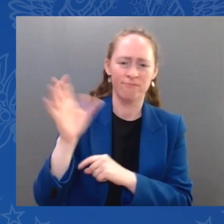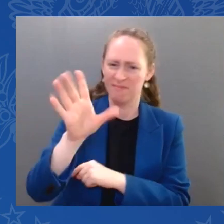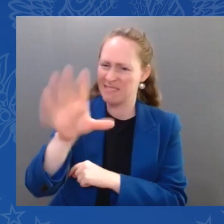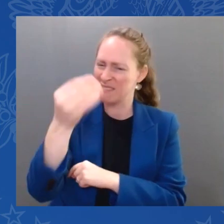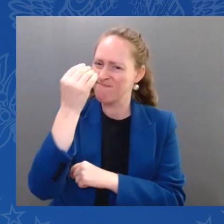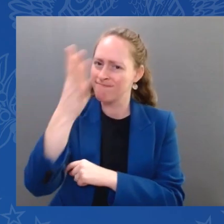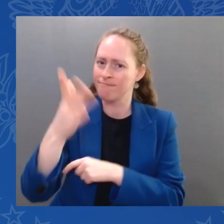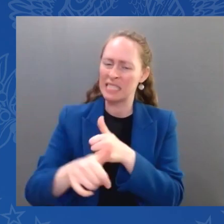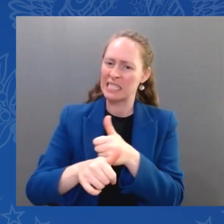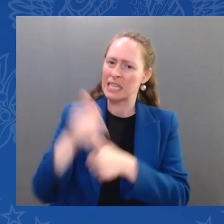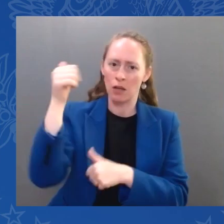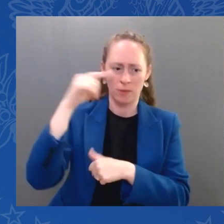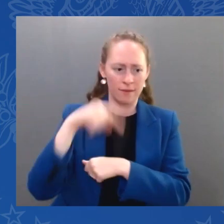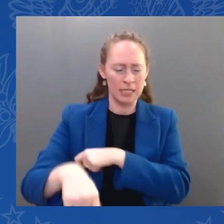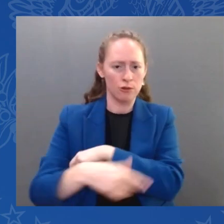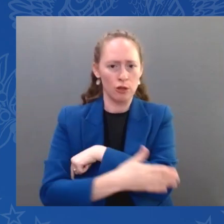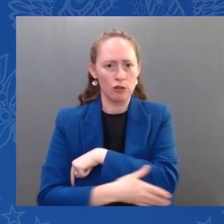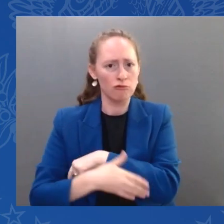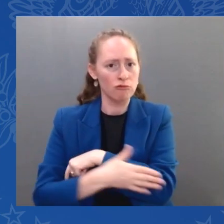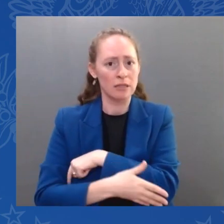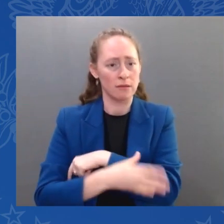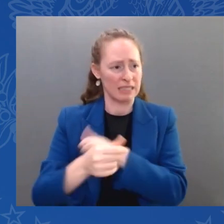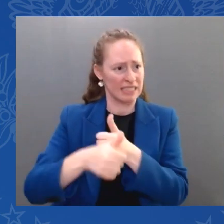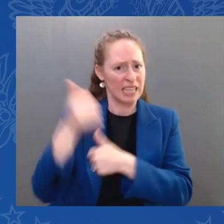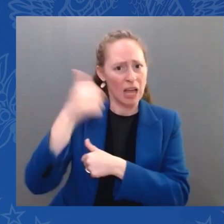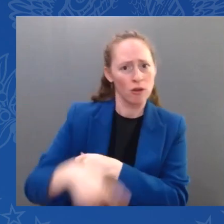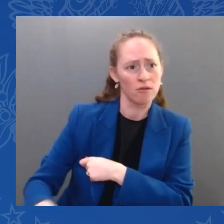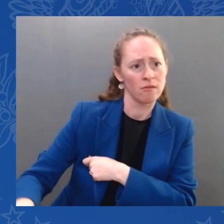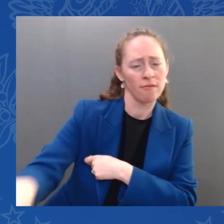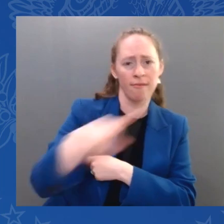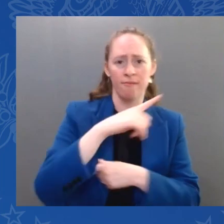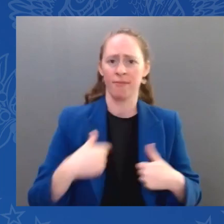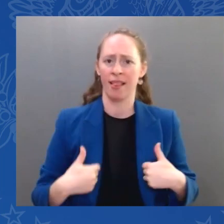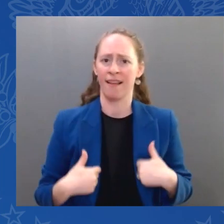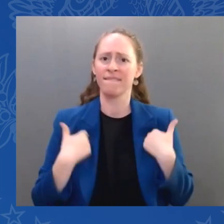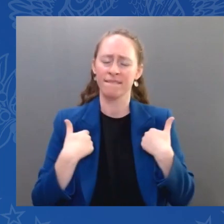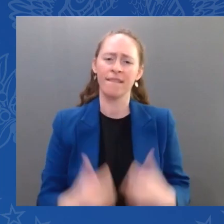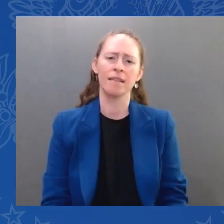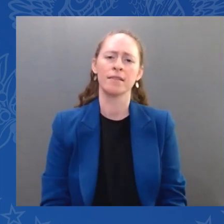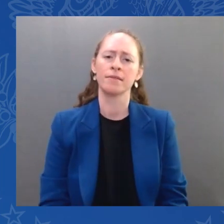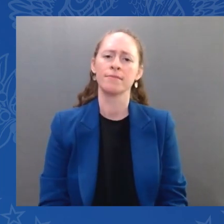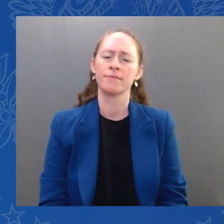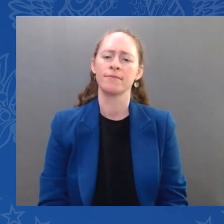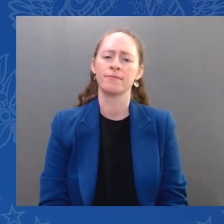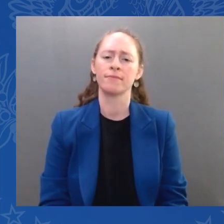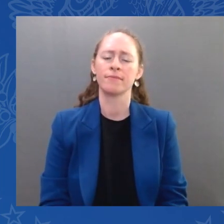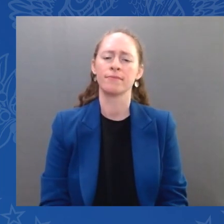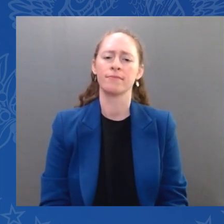And because we are led by a president who understands and has characterized this fight as one